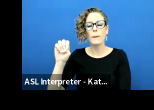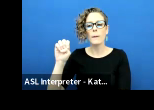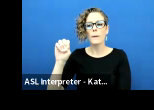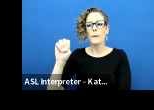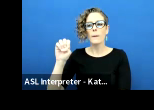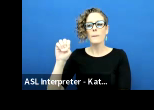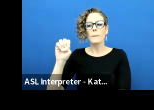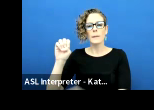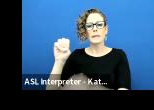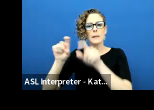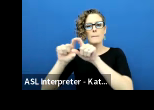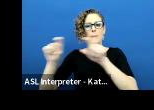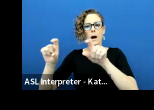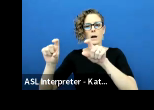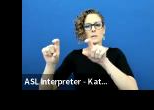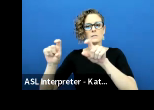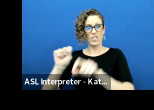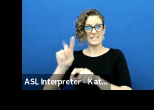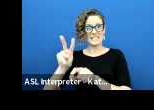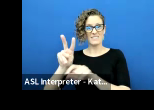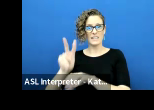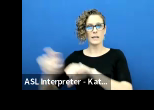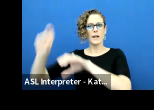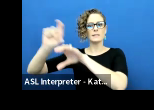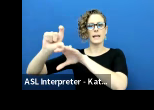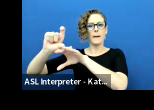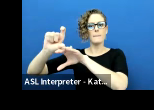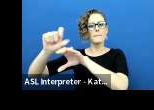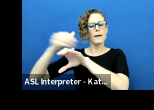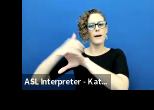box for the TV that has Alexa built in so they can at least do things like turn the TV on and off